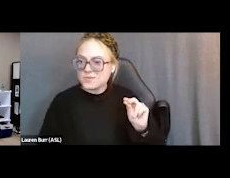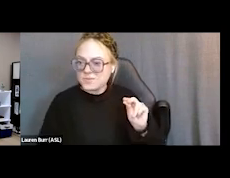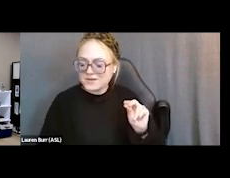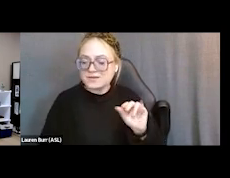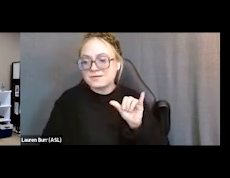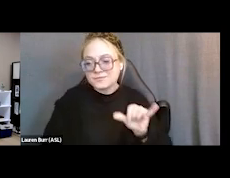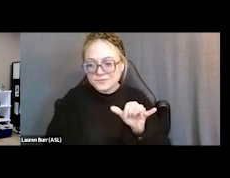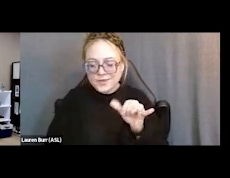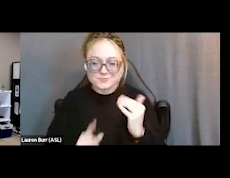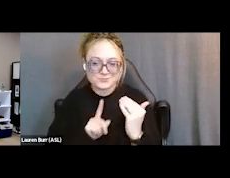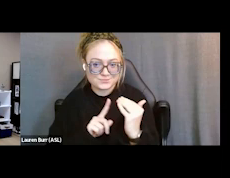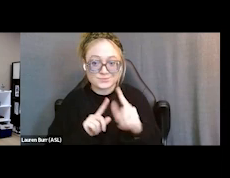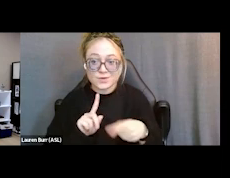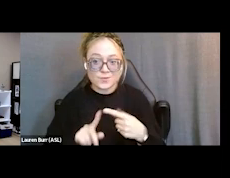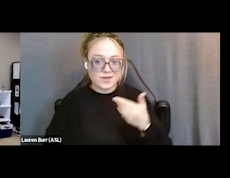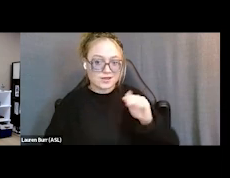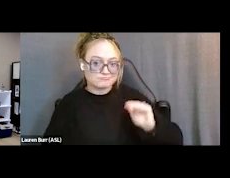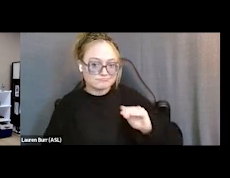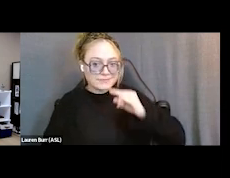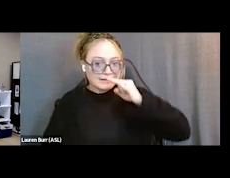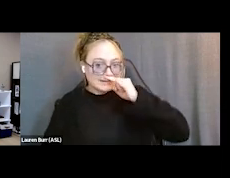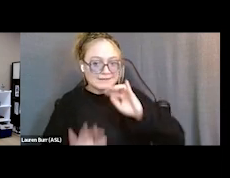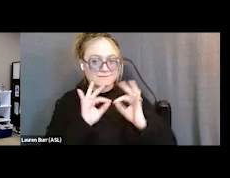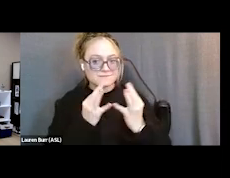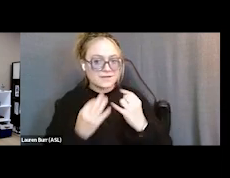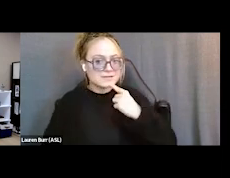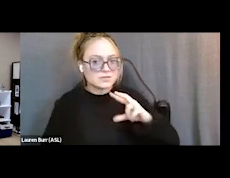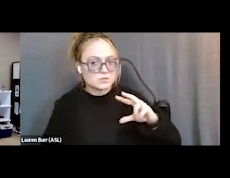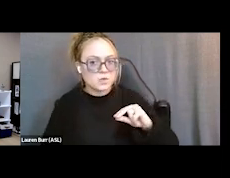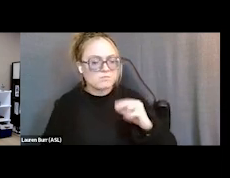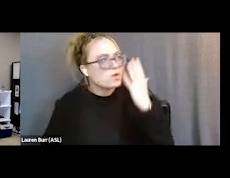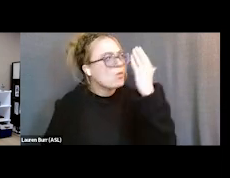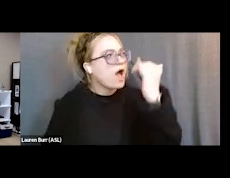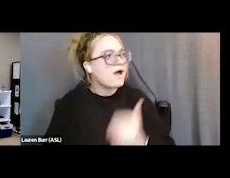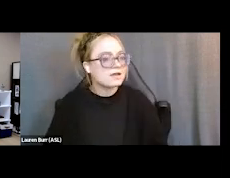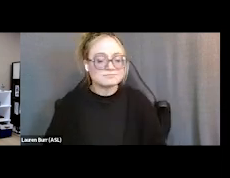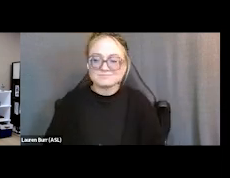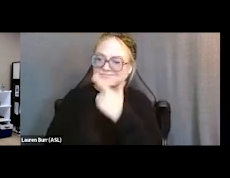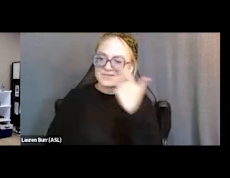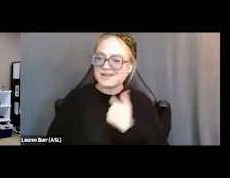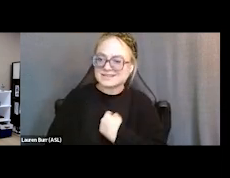when we were kids and our family said no you can't do that and you ask why and they're like, "Because I said so."